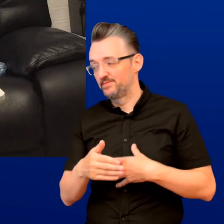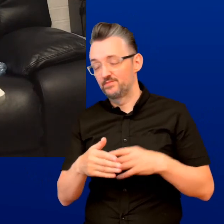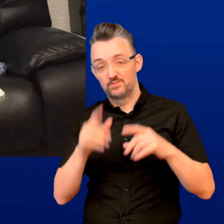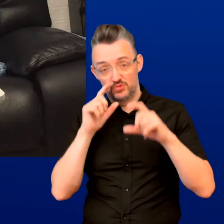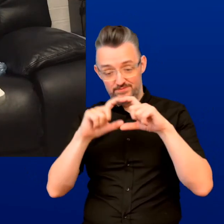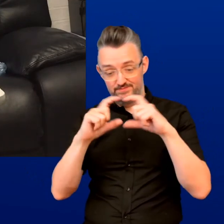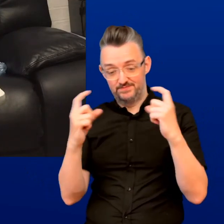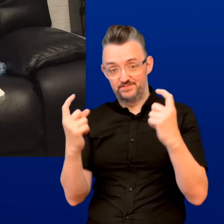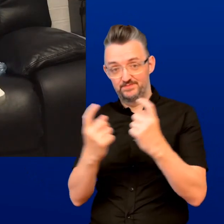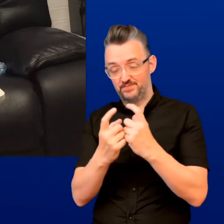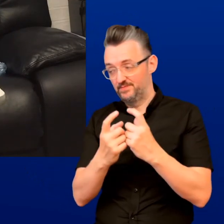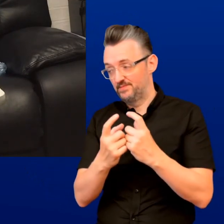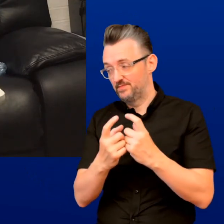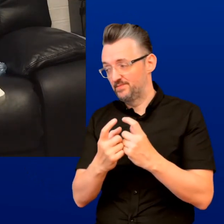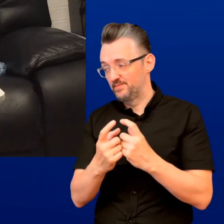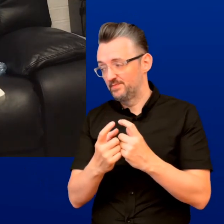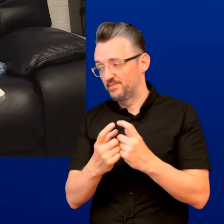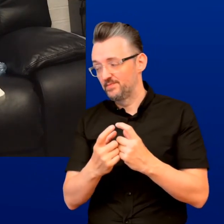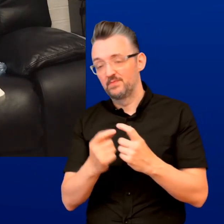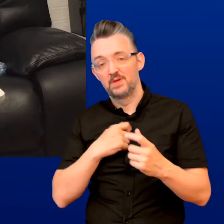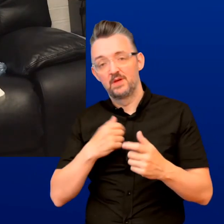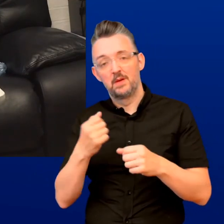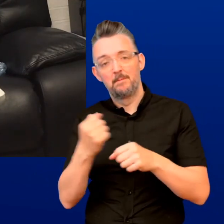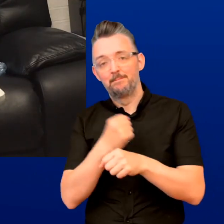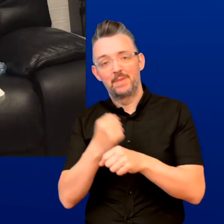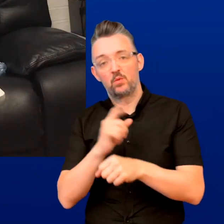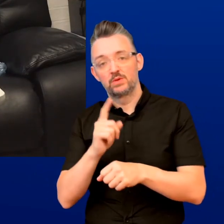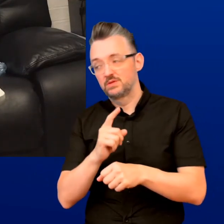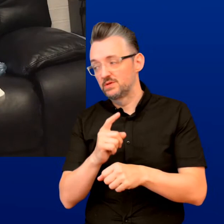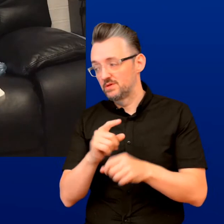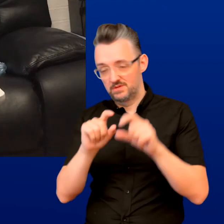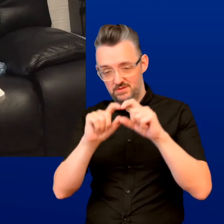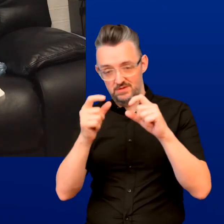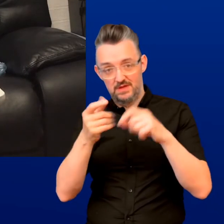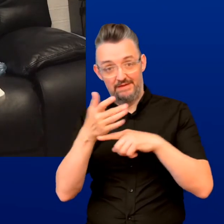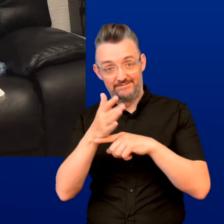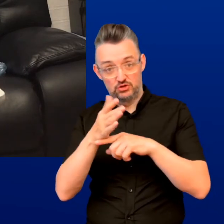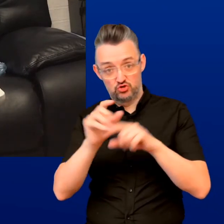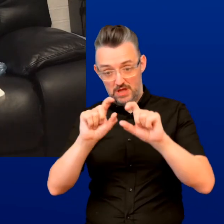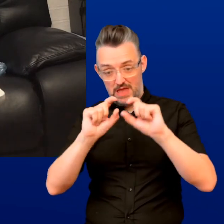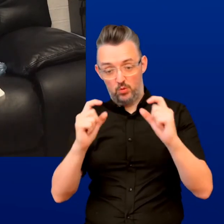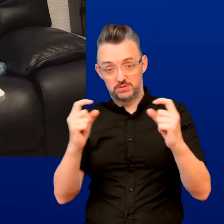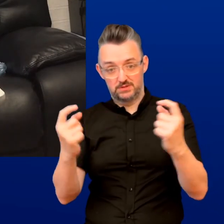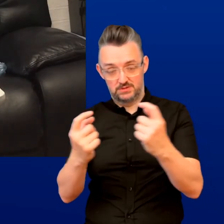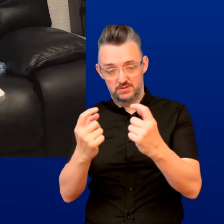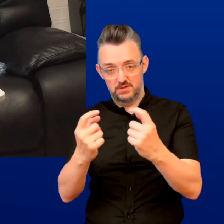I made fish and then what I did was I got some